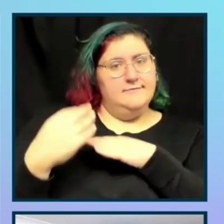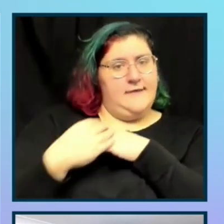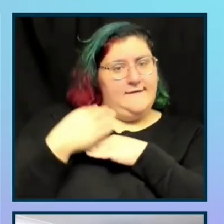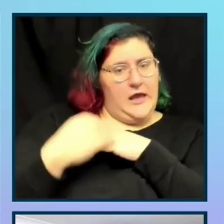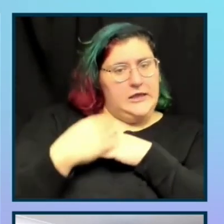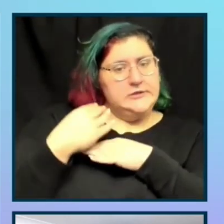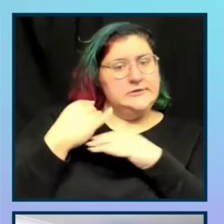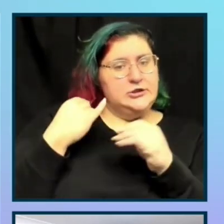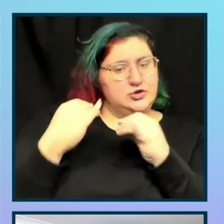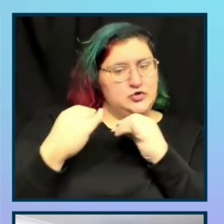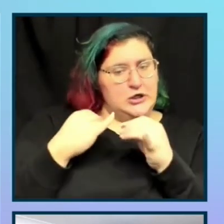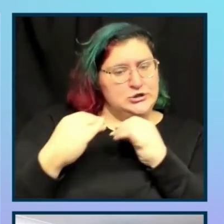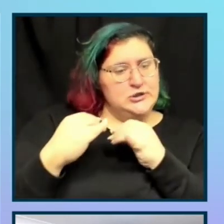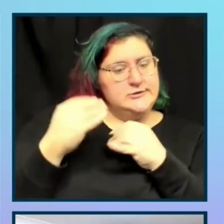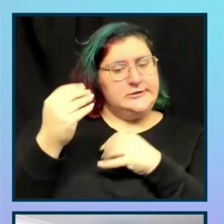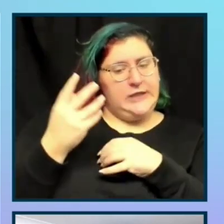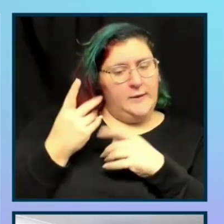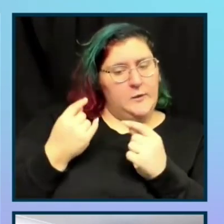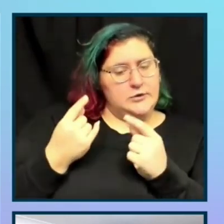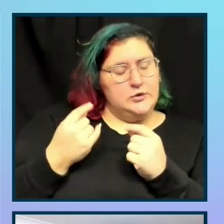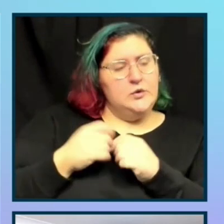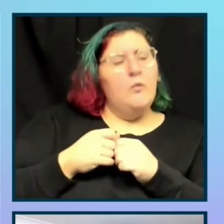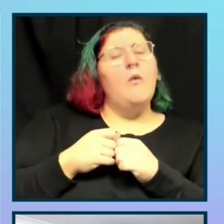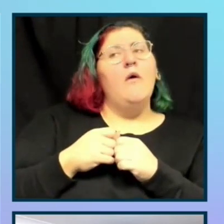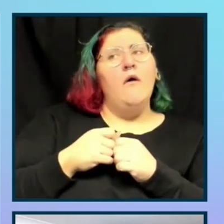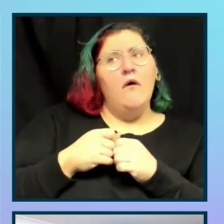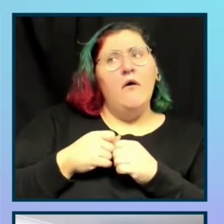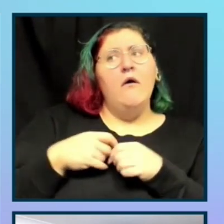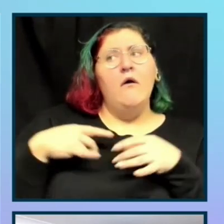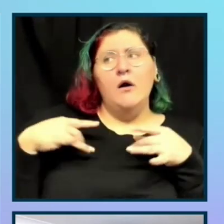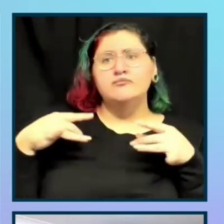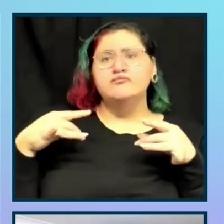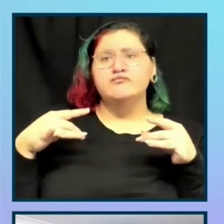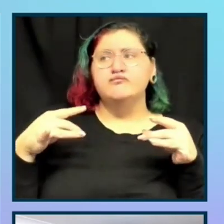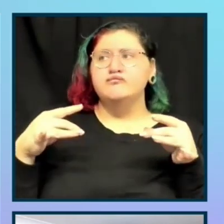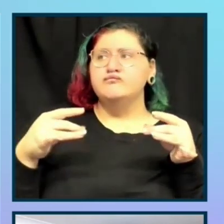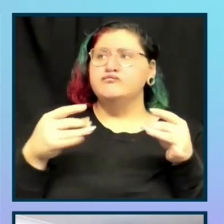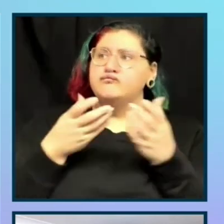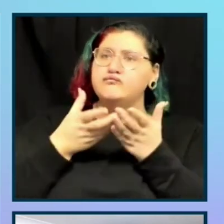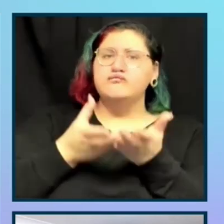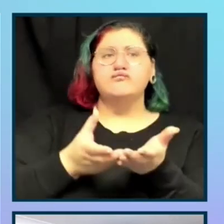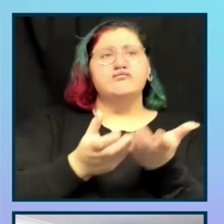and the people running the stations, I was sailing pretty confidently with the rest of my crew,